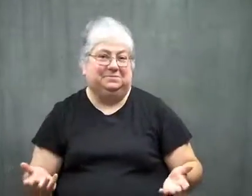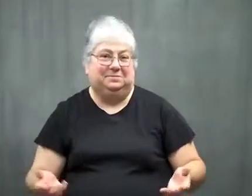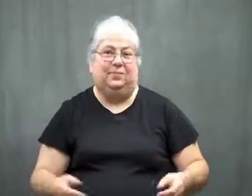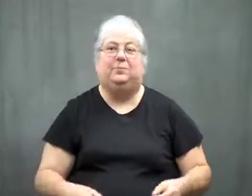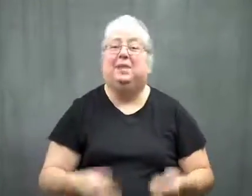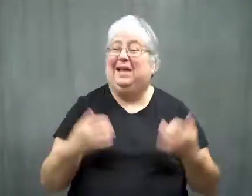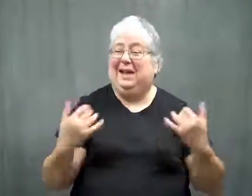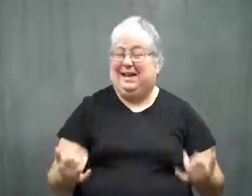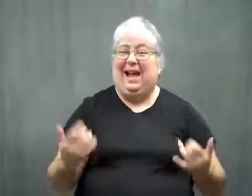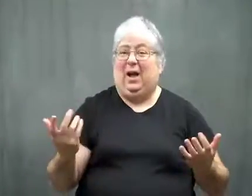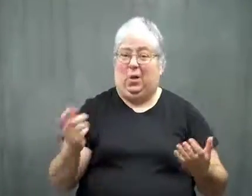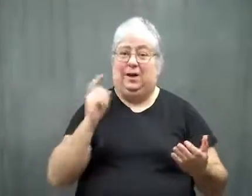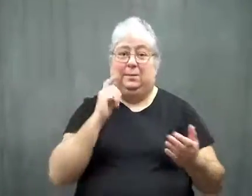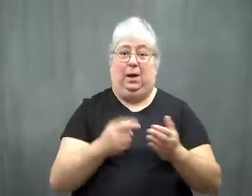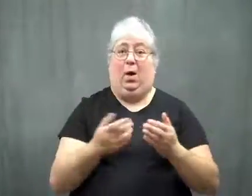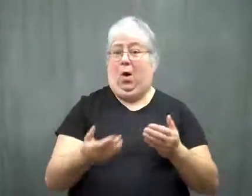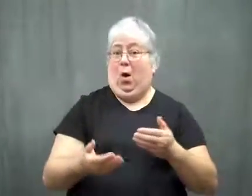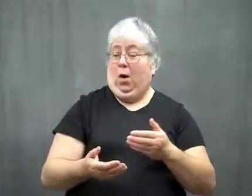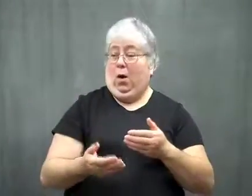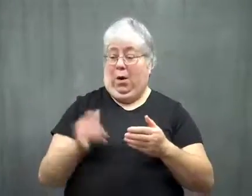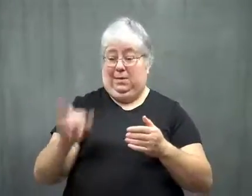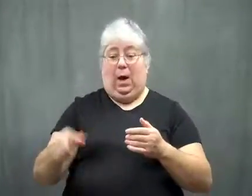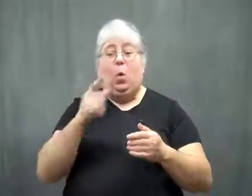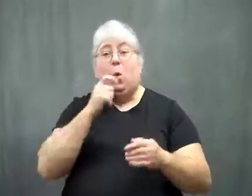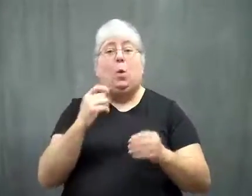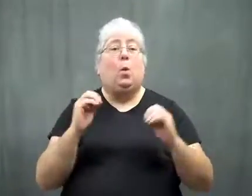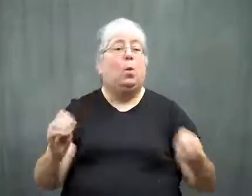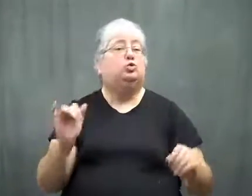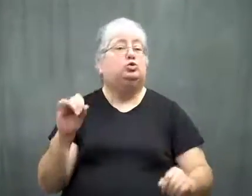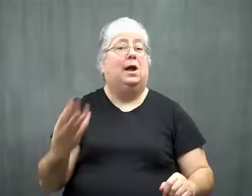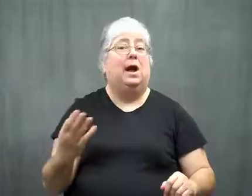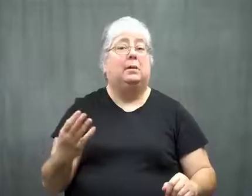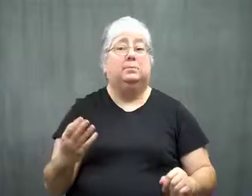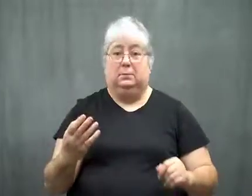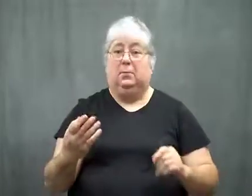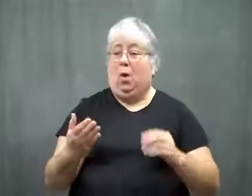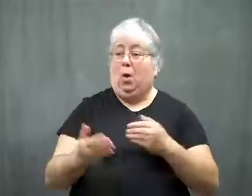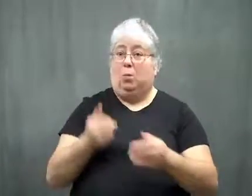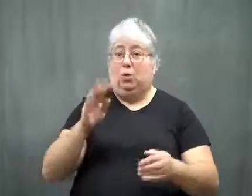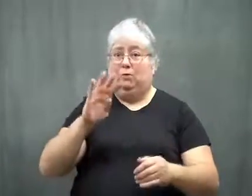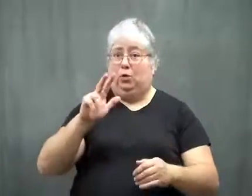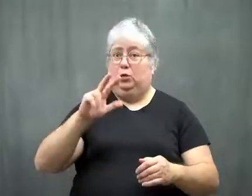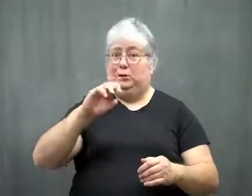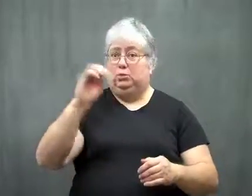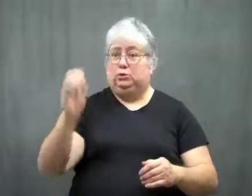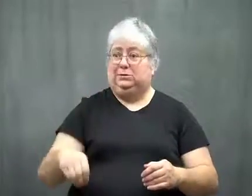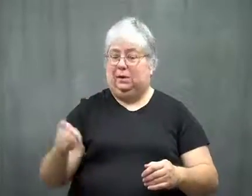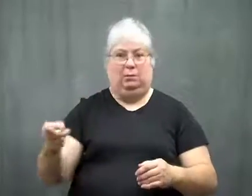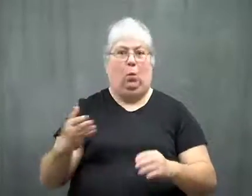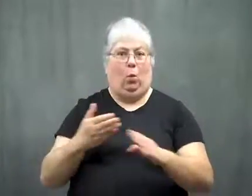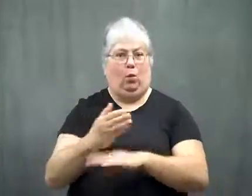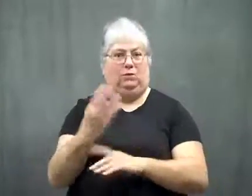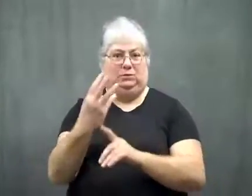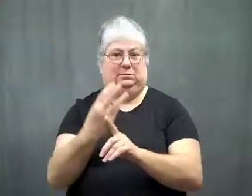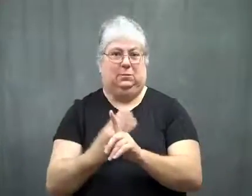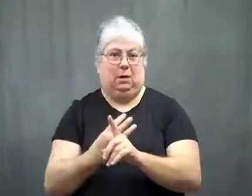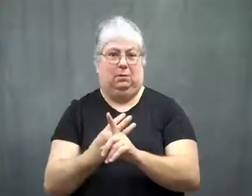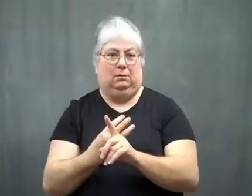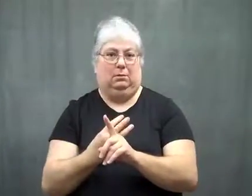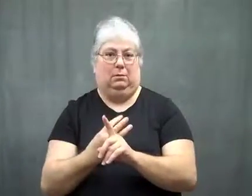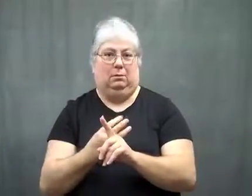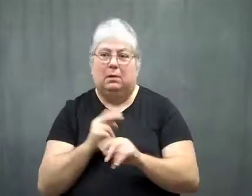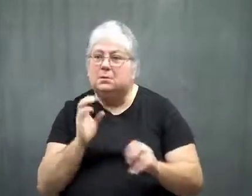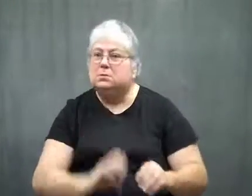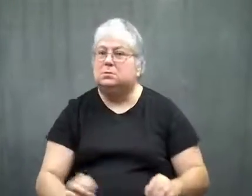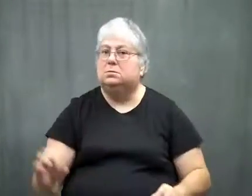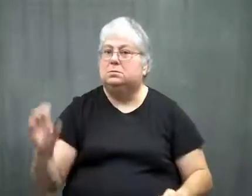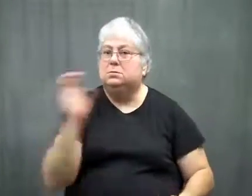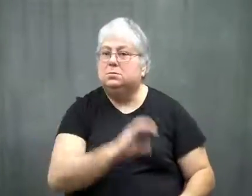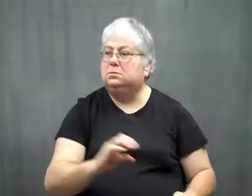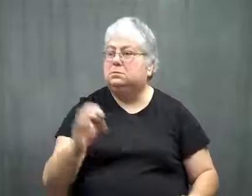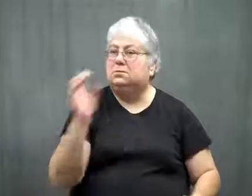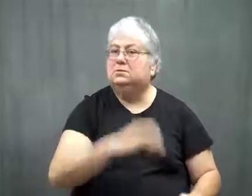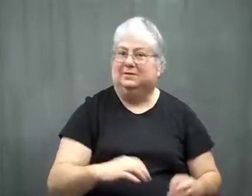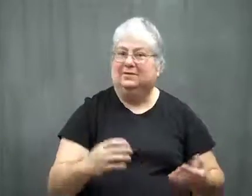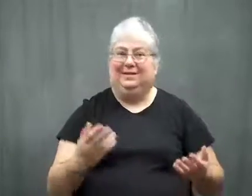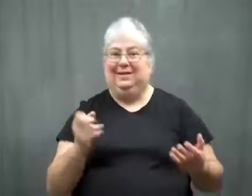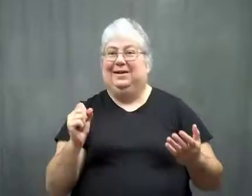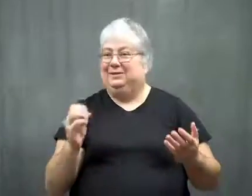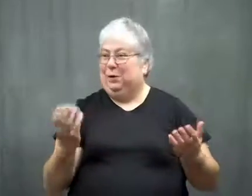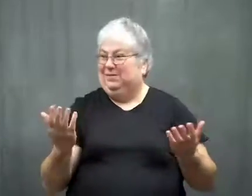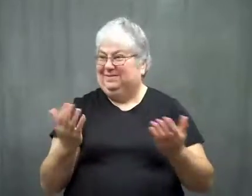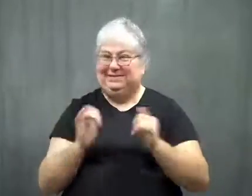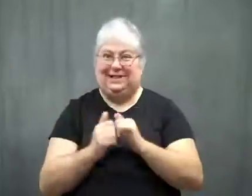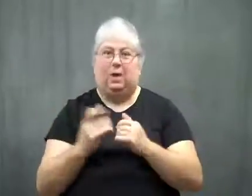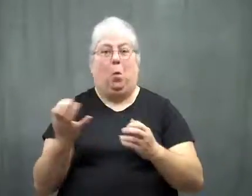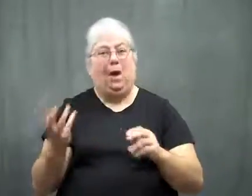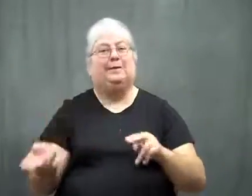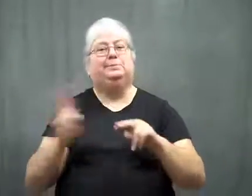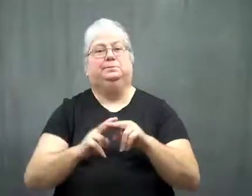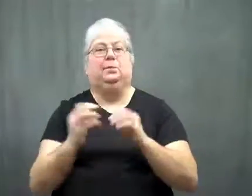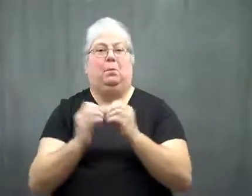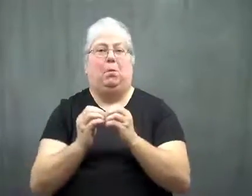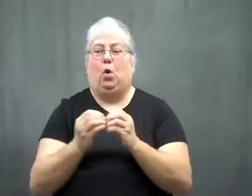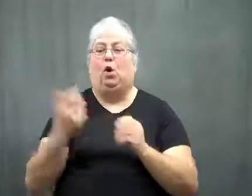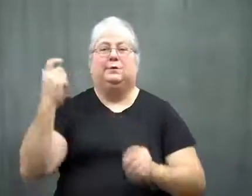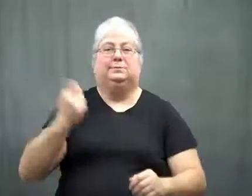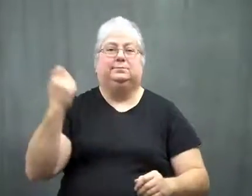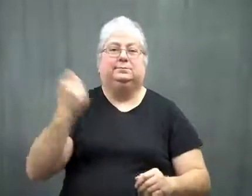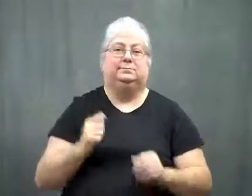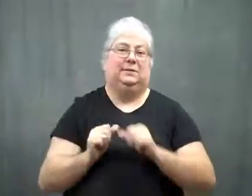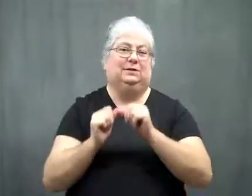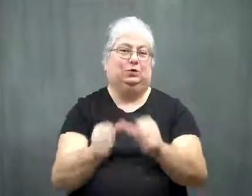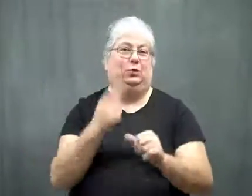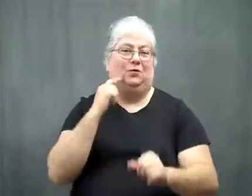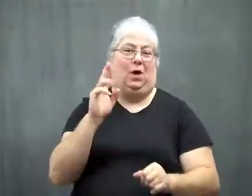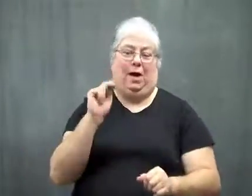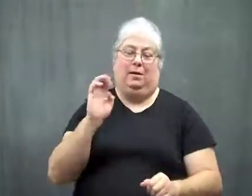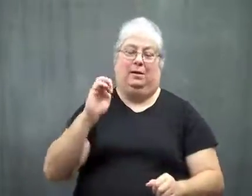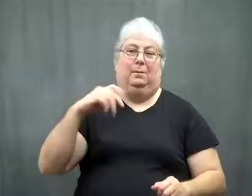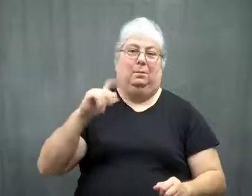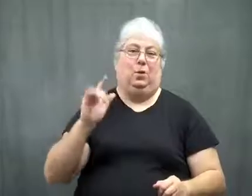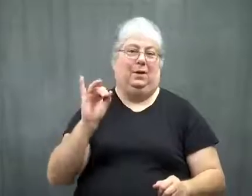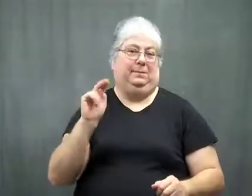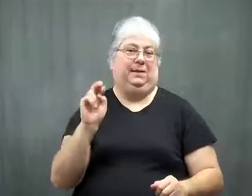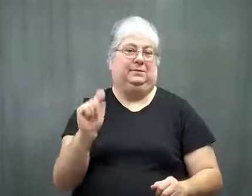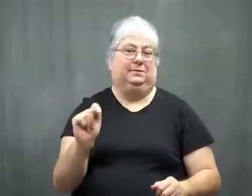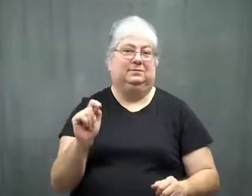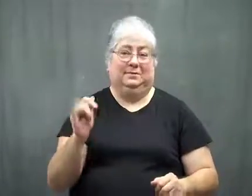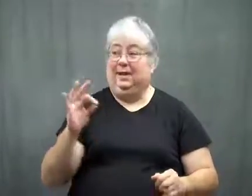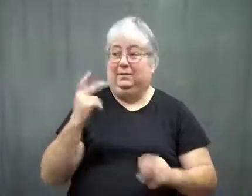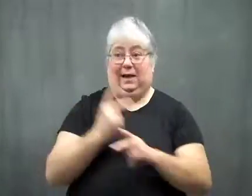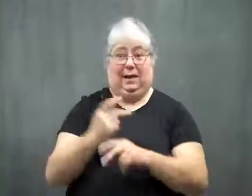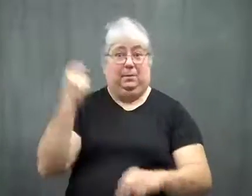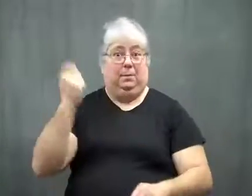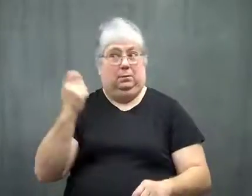43% of the unemployed looking for work have been so for at least 6 months.